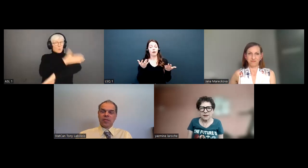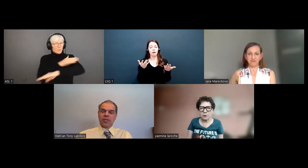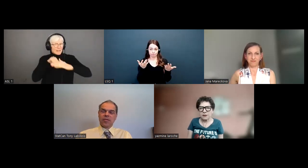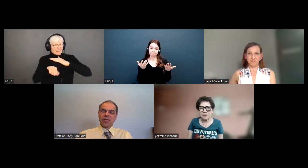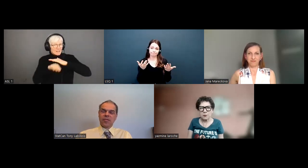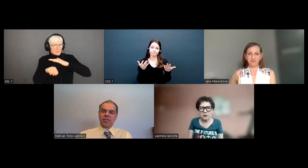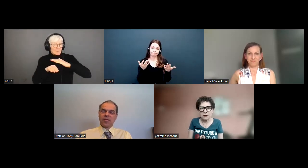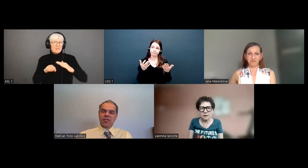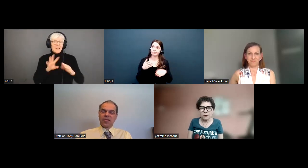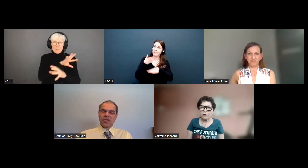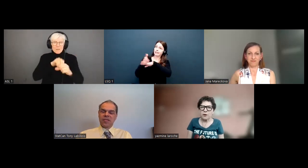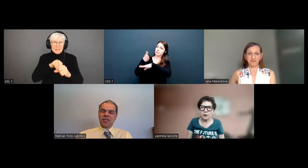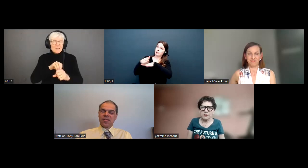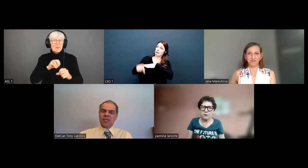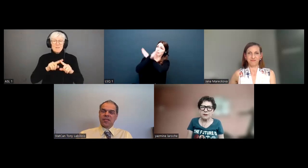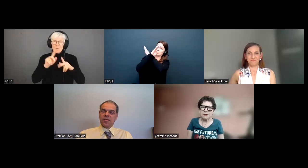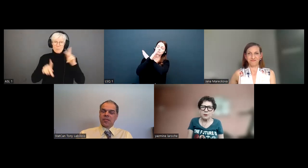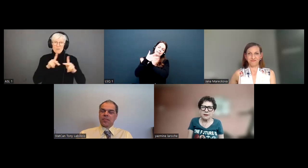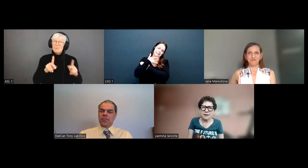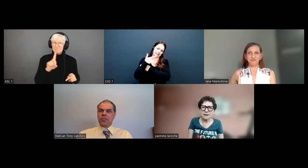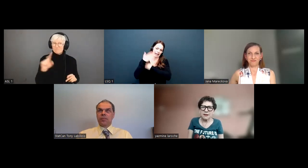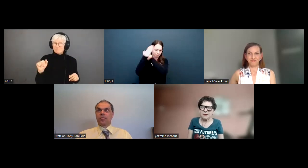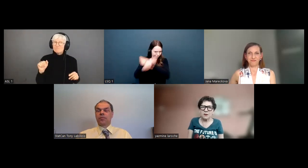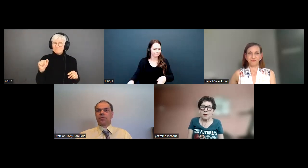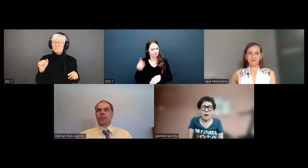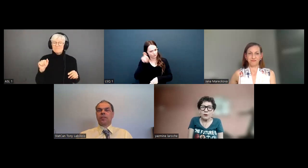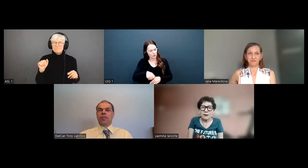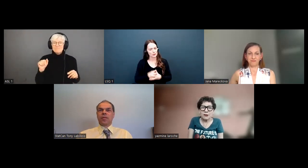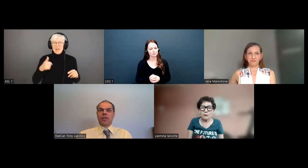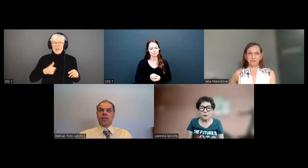and participation for people who live with disabilities. So, I'm really looking forward